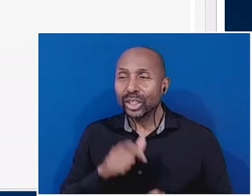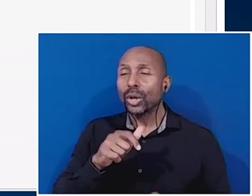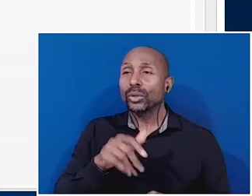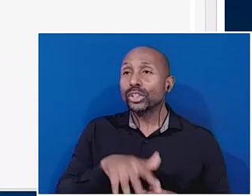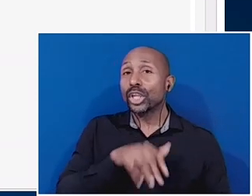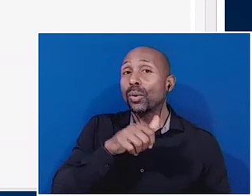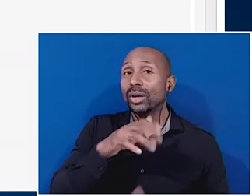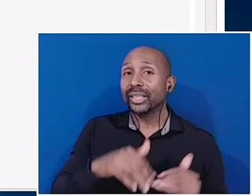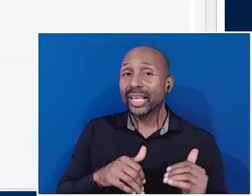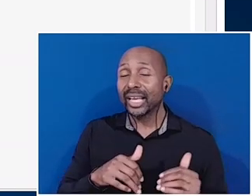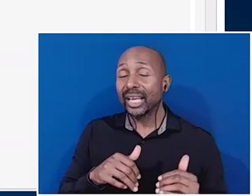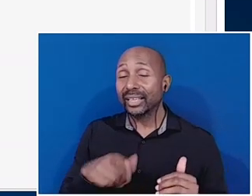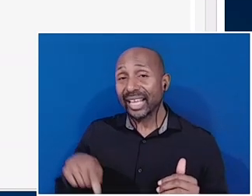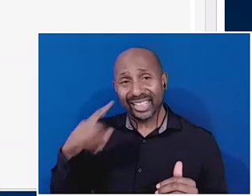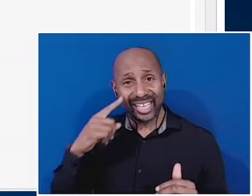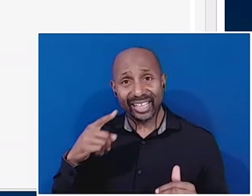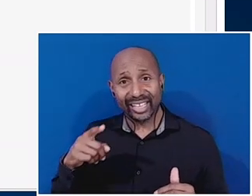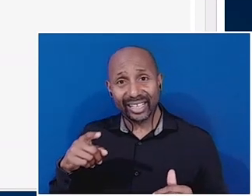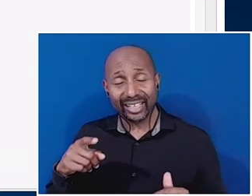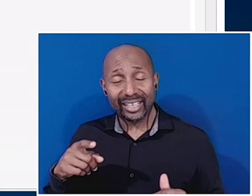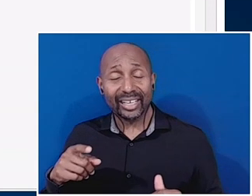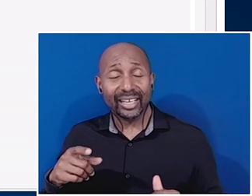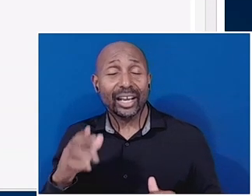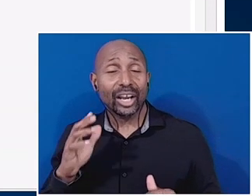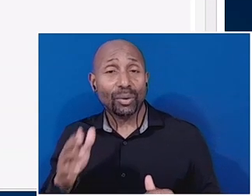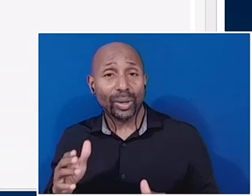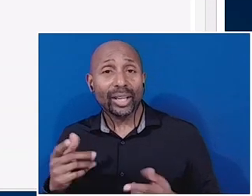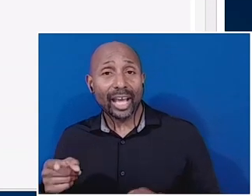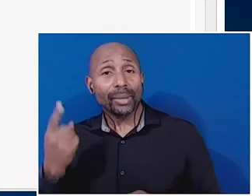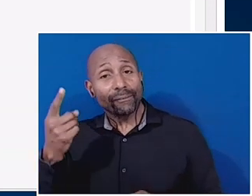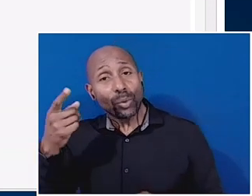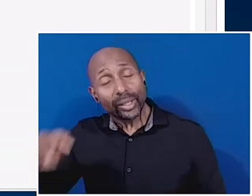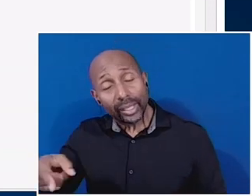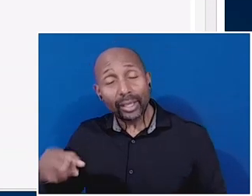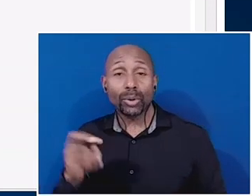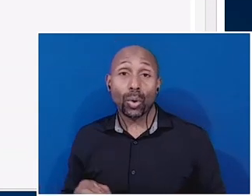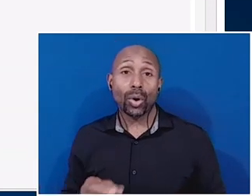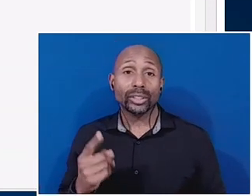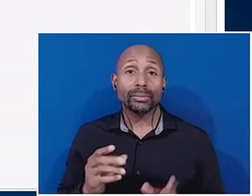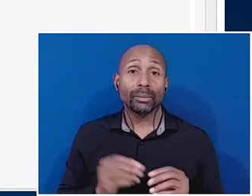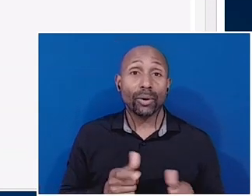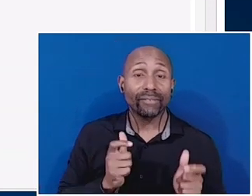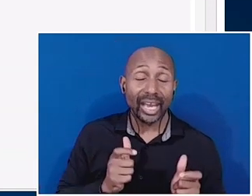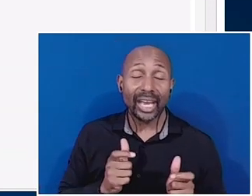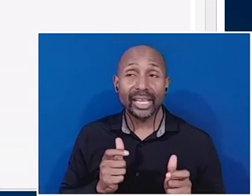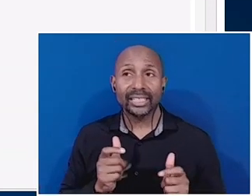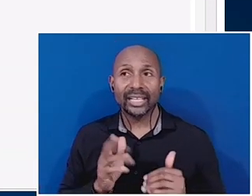encouraged if they see a number that's faster than it will realistically take them. And certainly, we're all interested